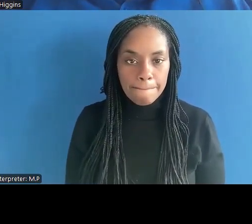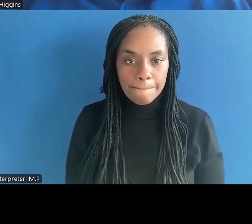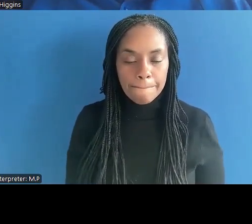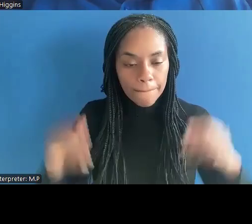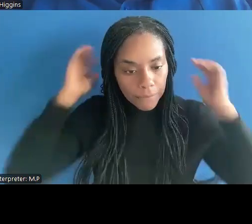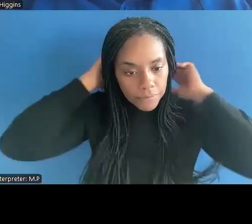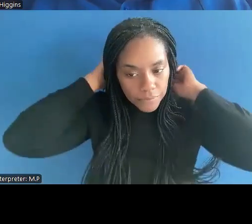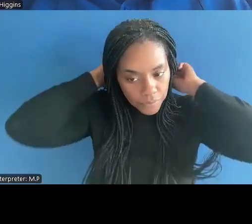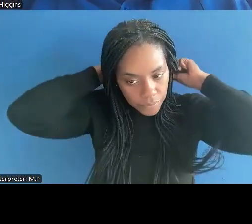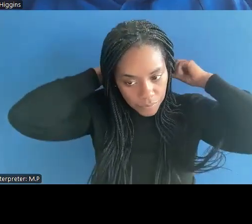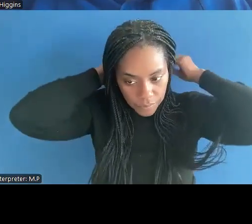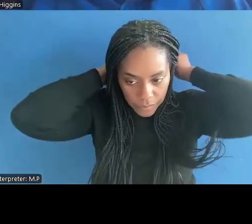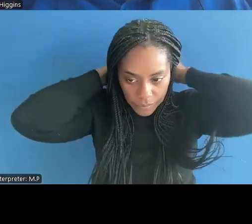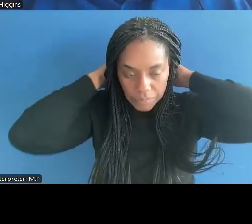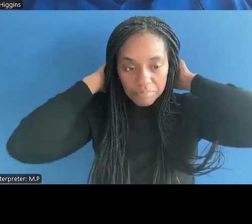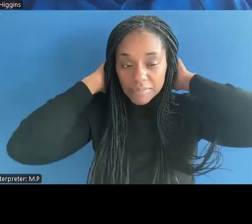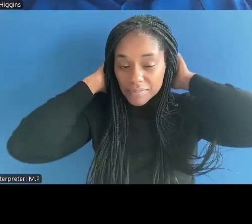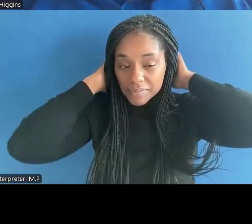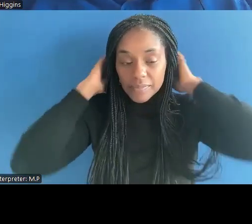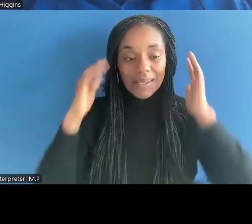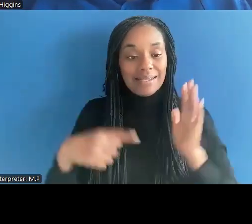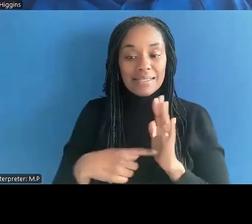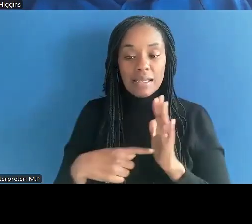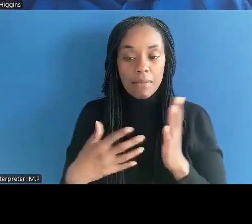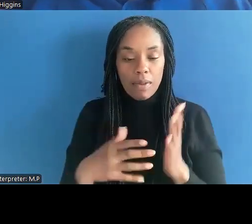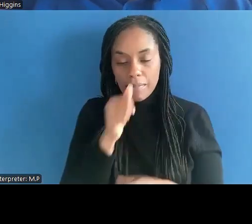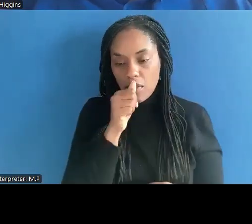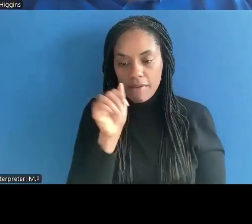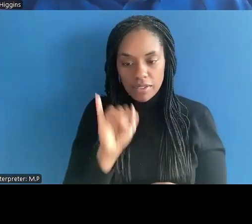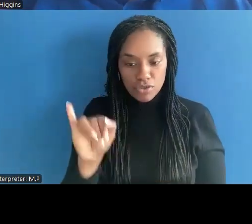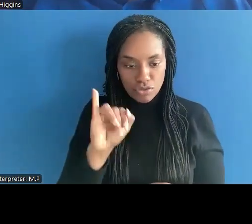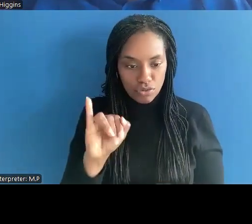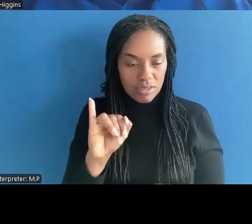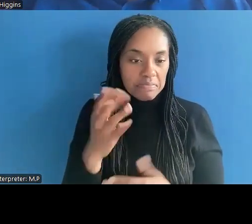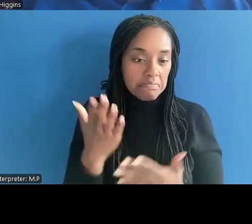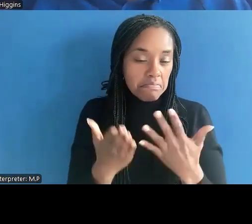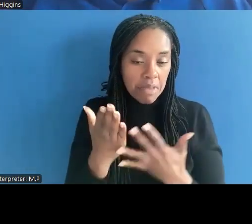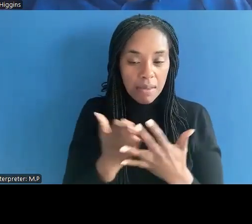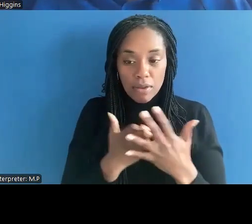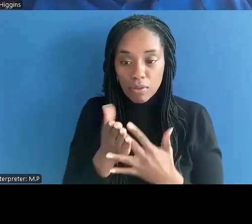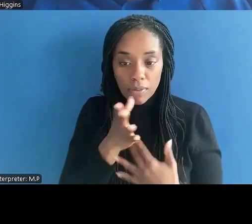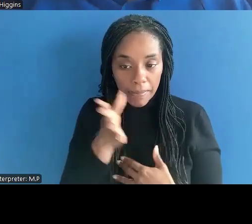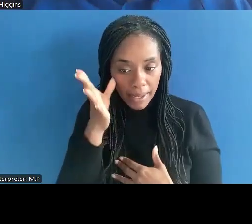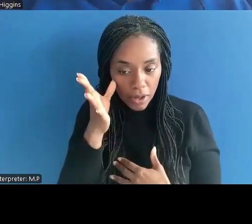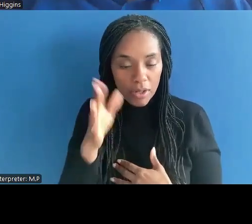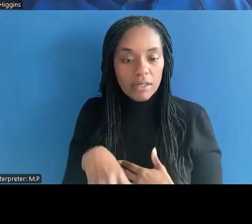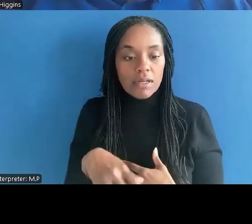So examples could be you could have private insurance, through maybe your parent, or another source,